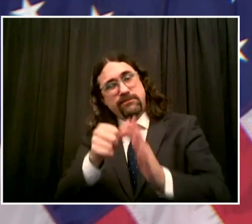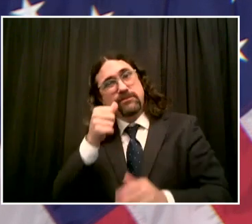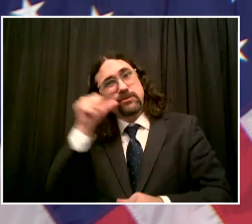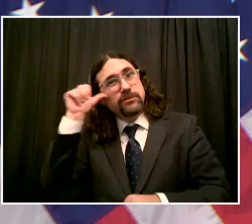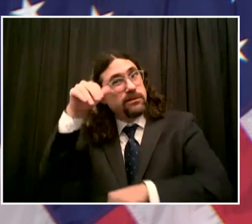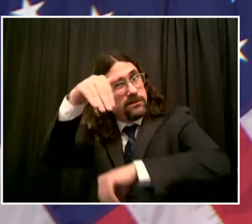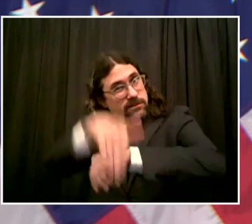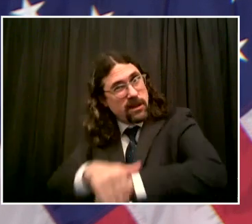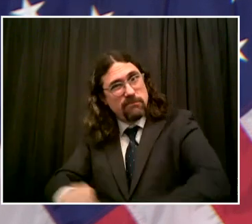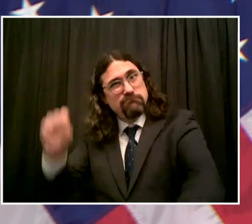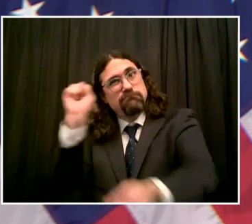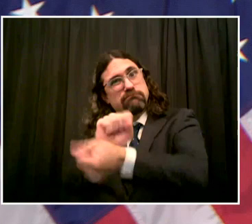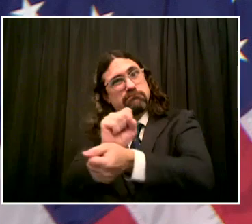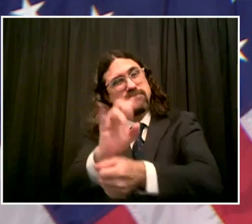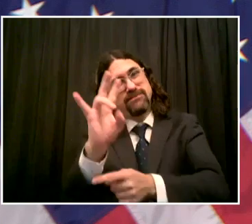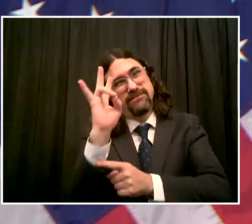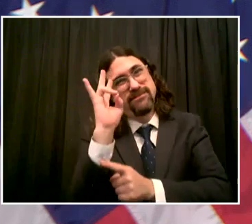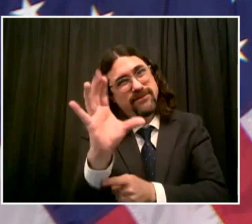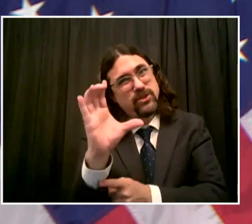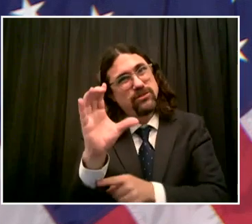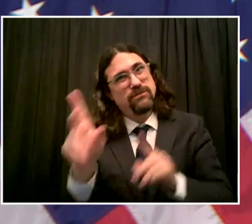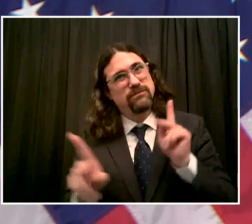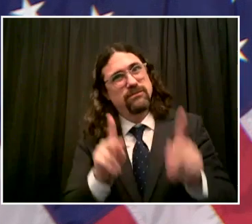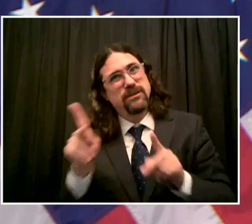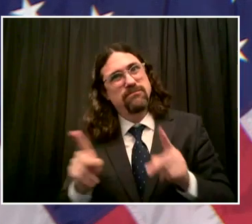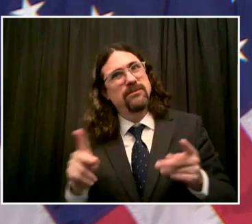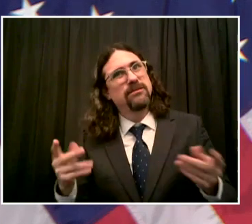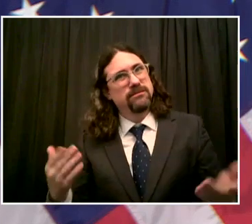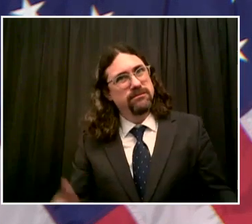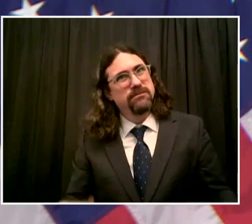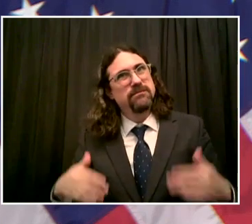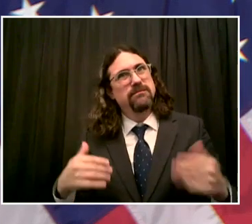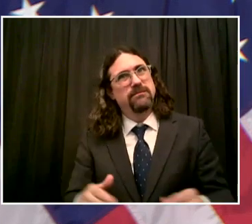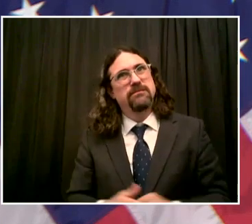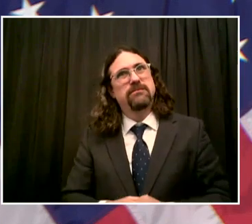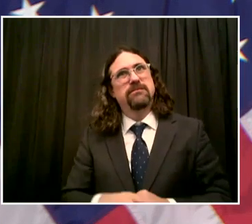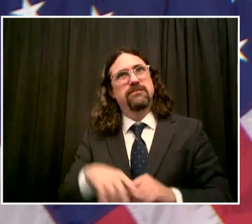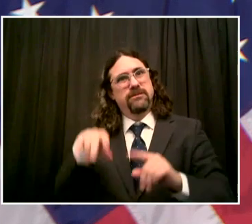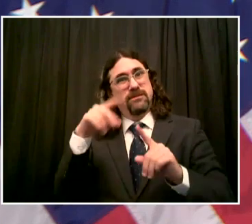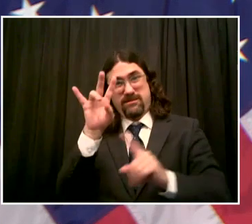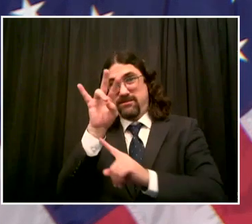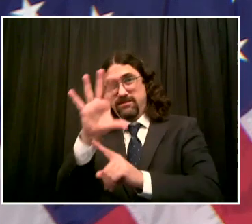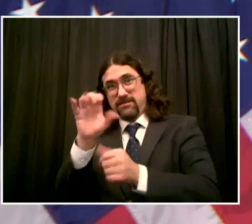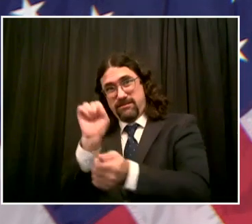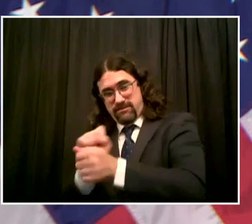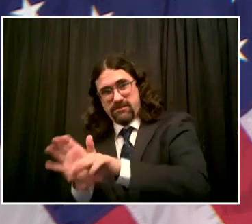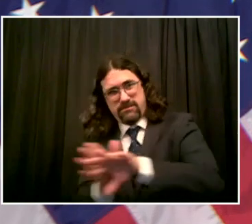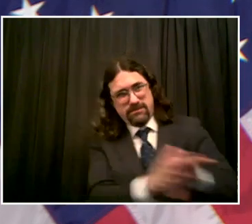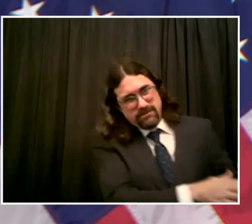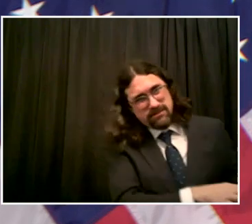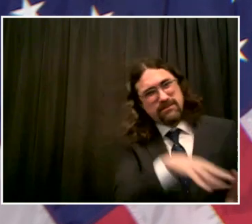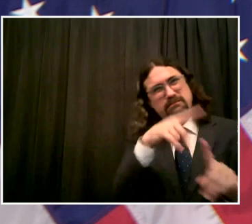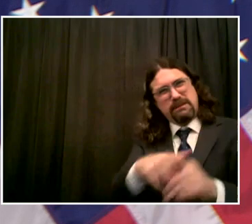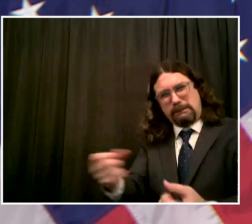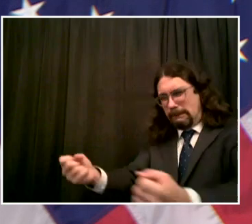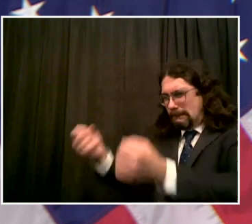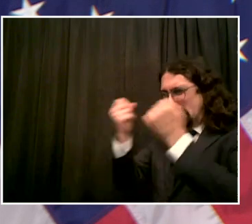THAT DOESN'T COUNT PEOPLE THERE WERE TAKEN INTO CUSTODY AND RELEASED. ALL OF THIS IS